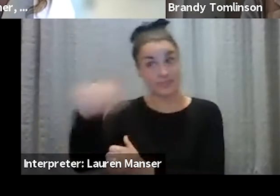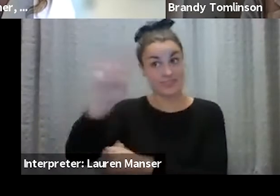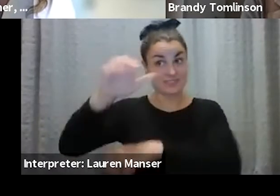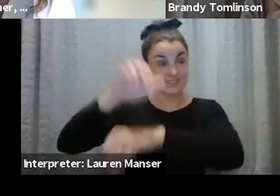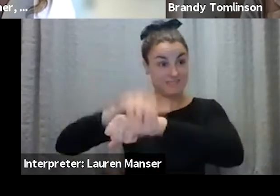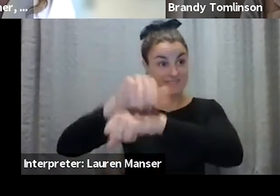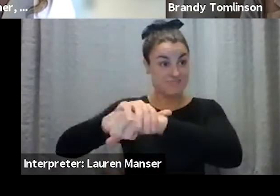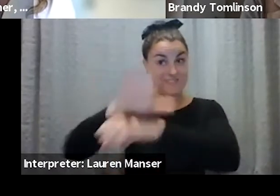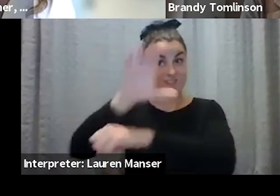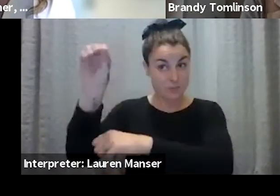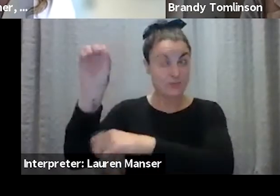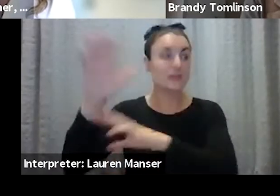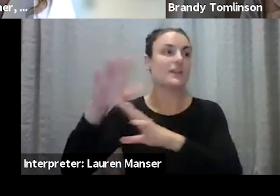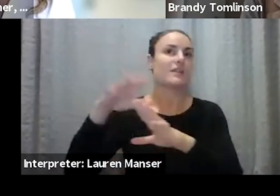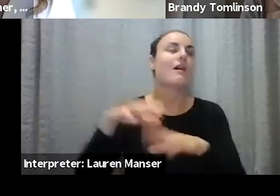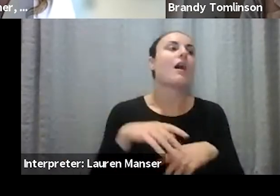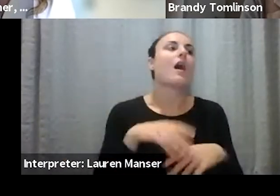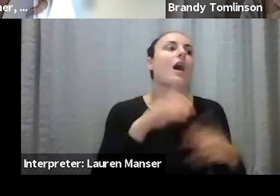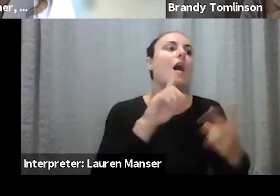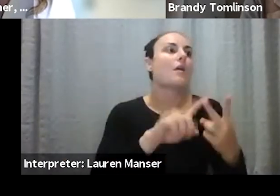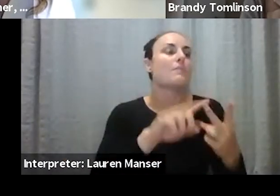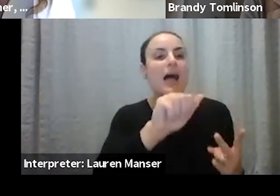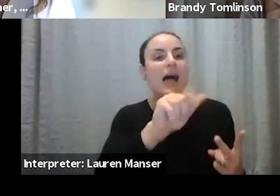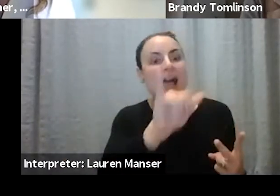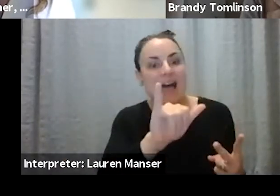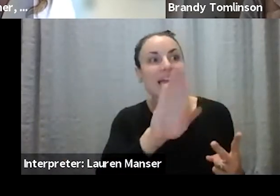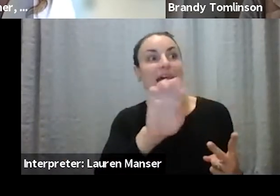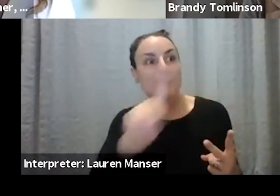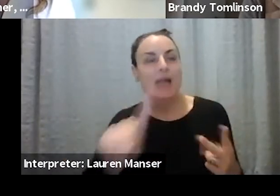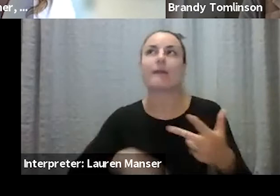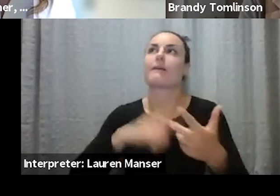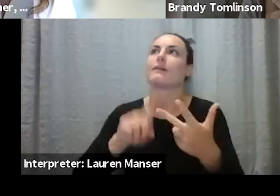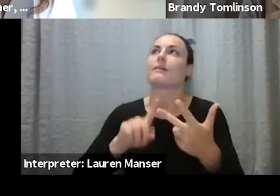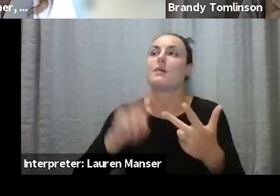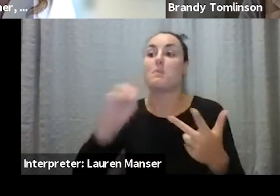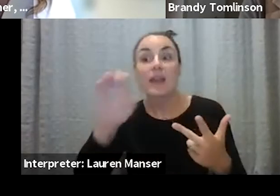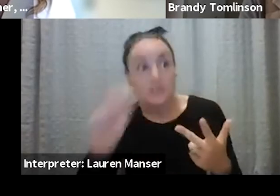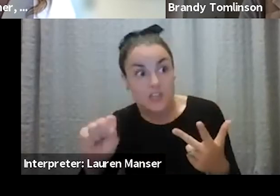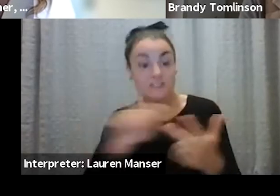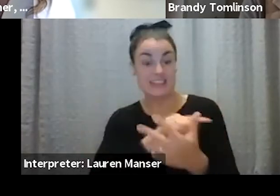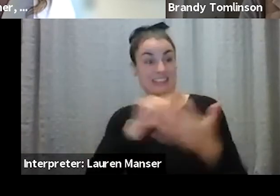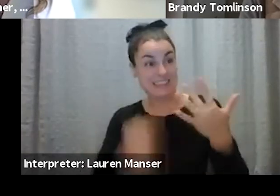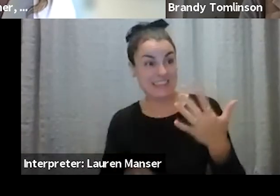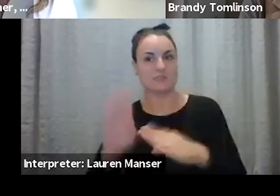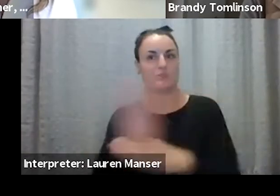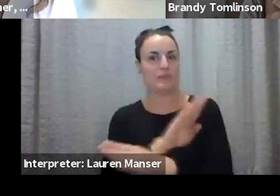like Allied Bank and Microsoft on these issues. And all of the panelists agreed that part of the issue